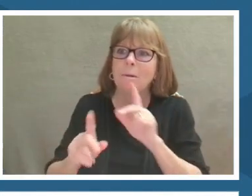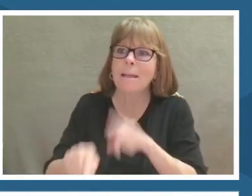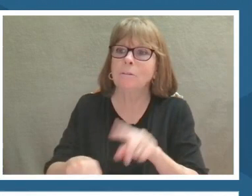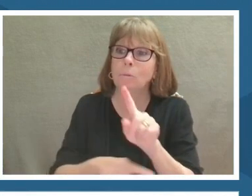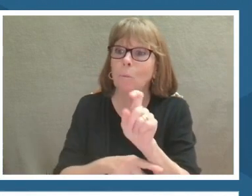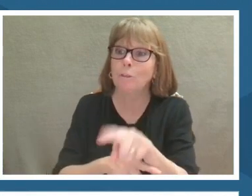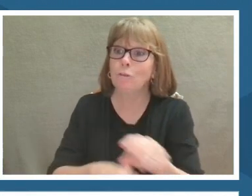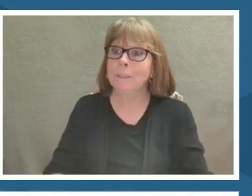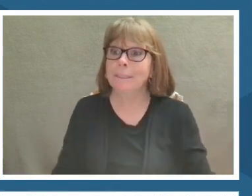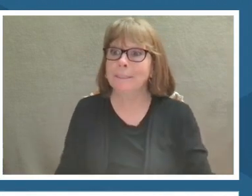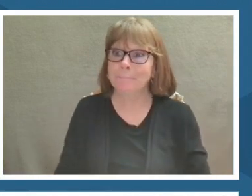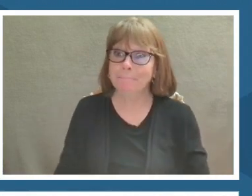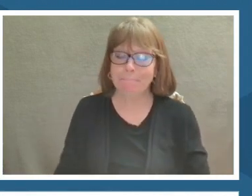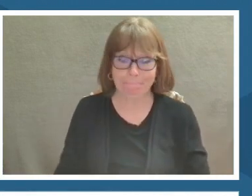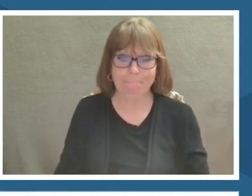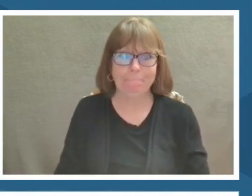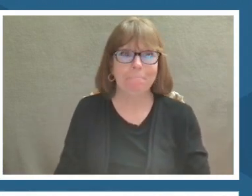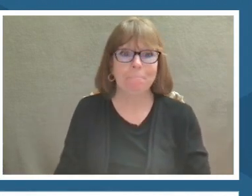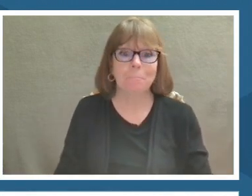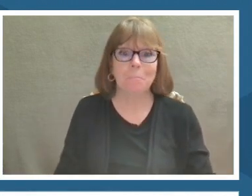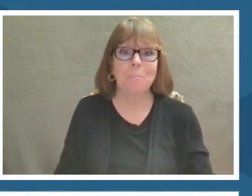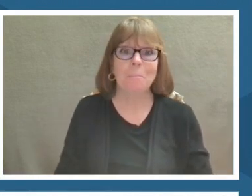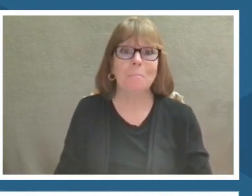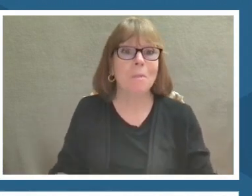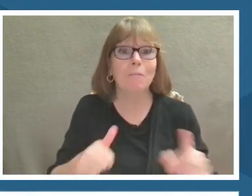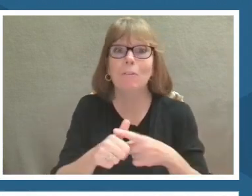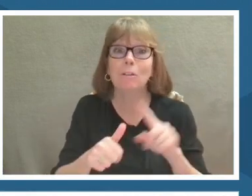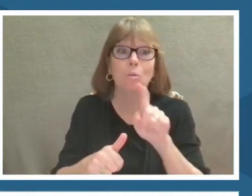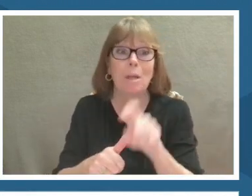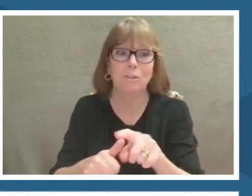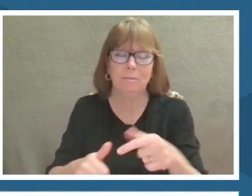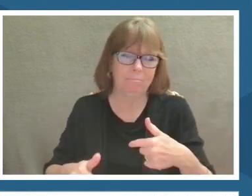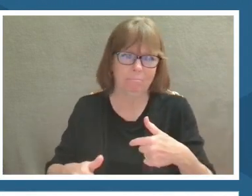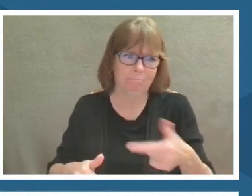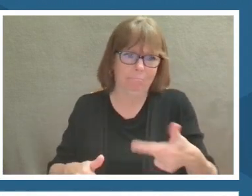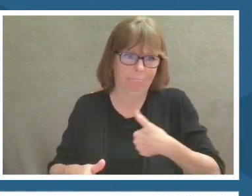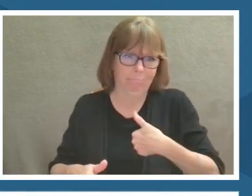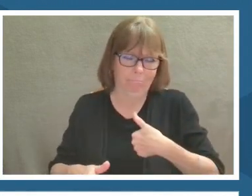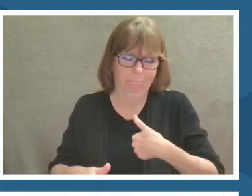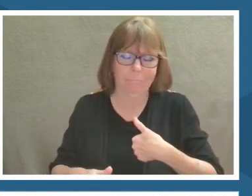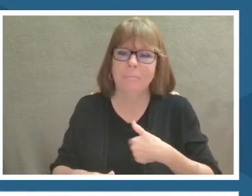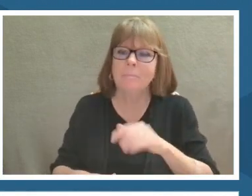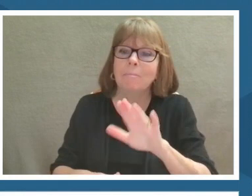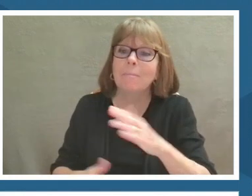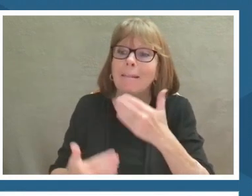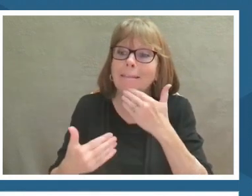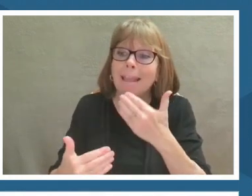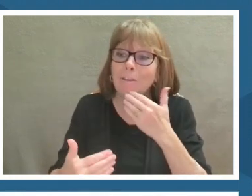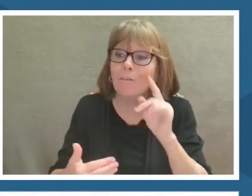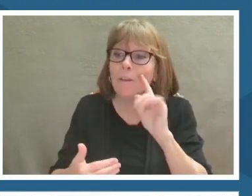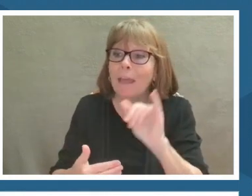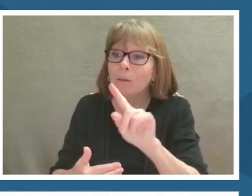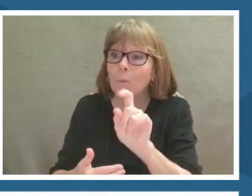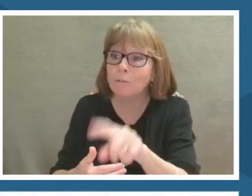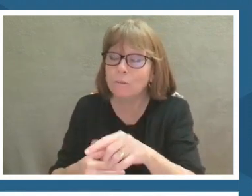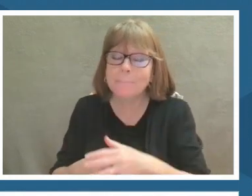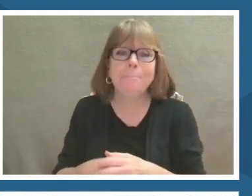okay so the first question i'll take the first question uh from the audience thank you for the question and the